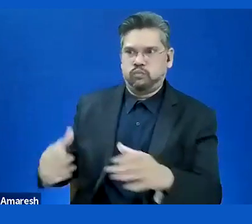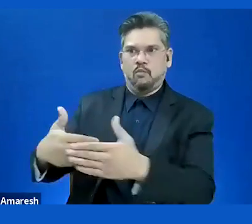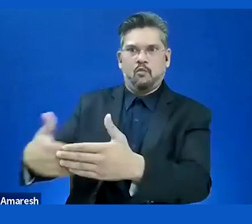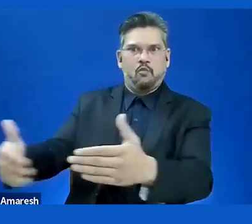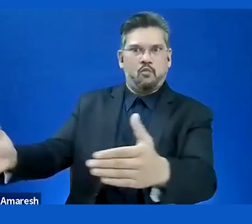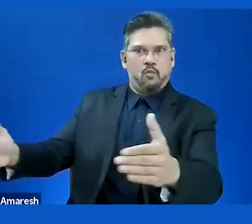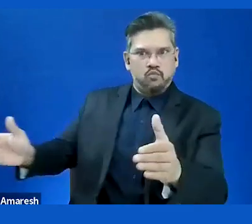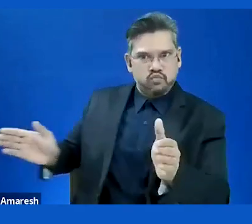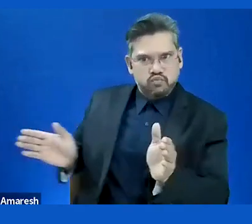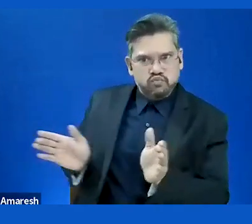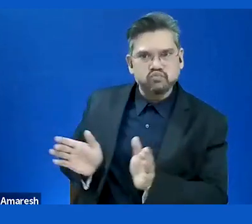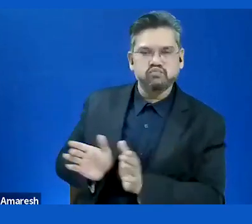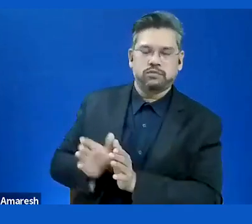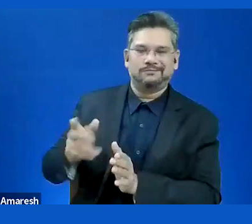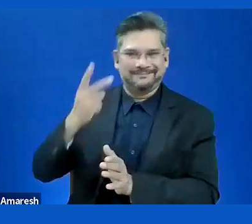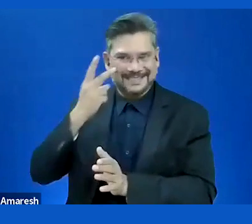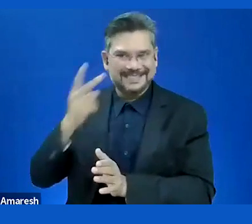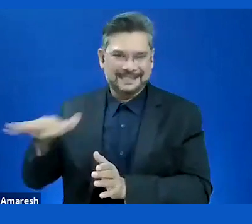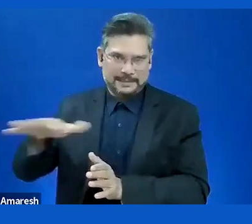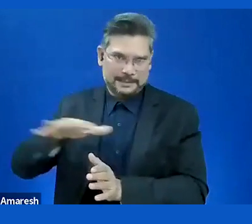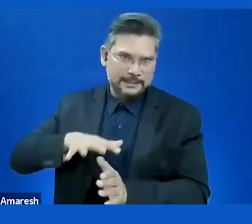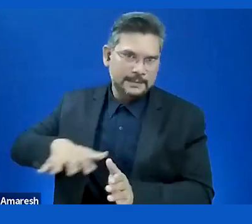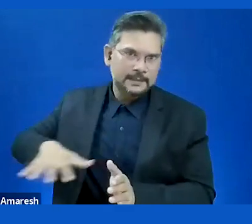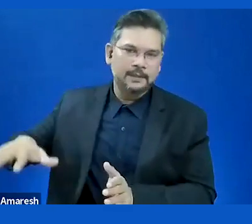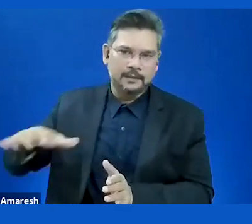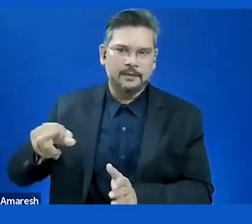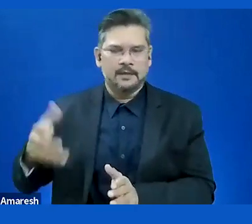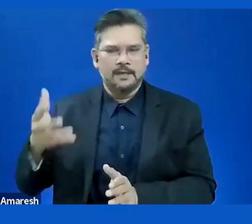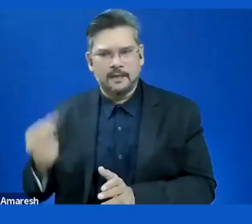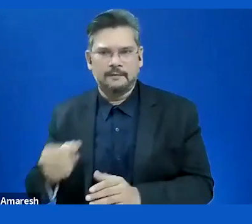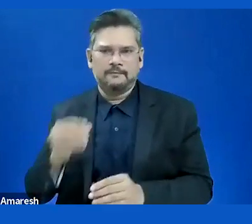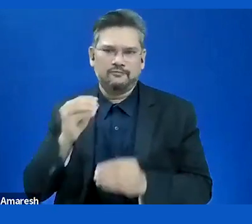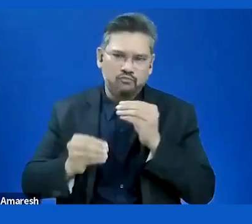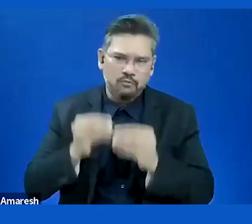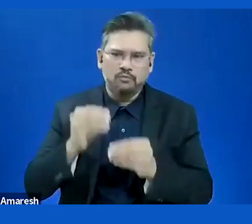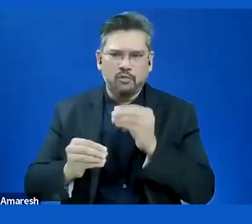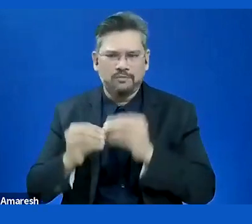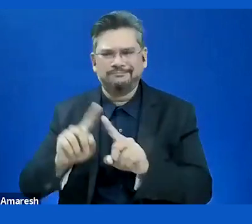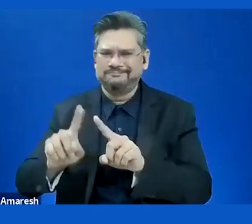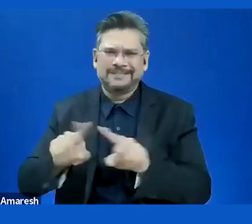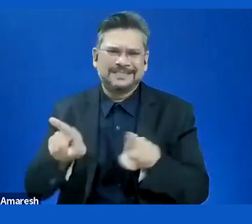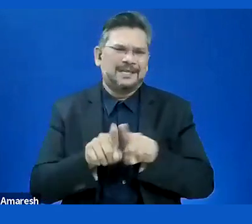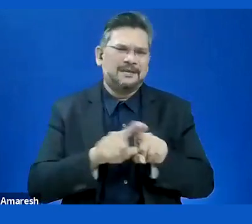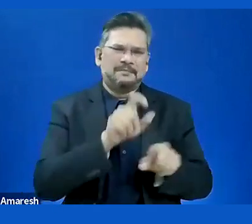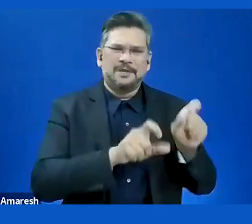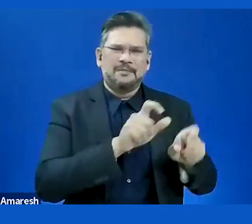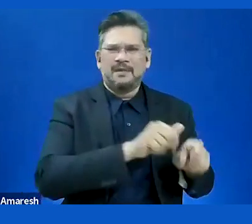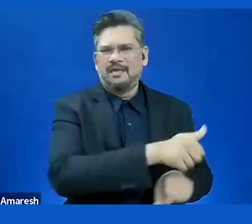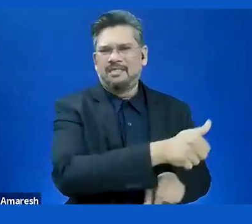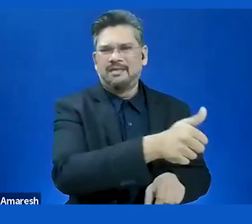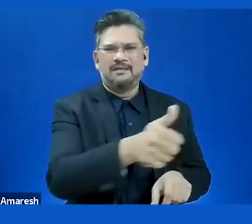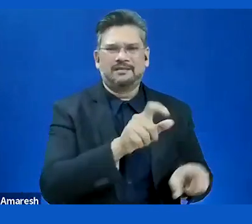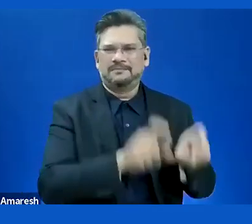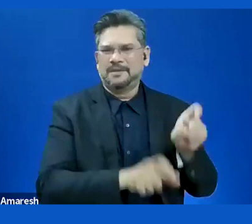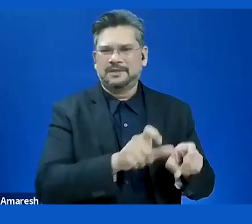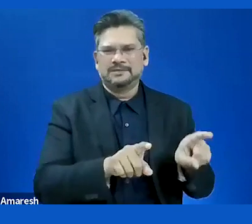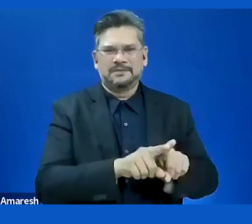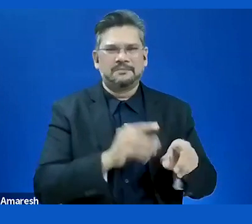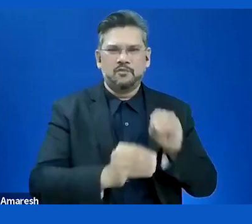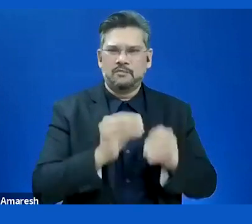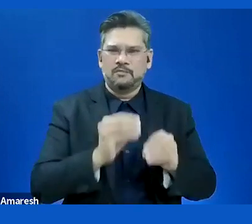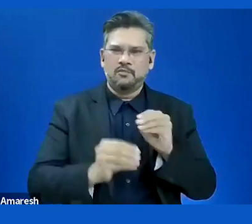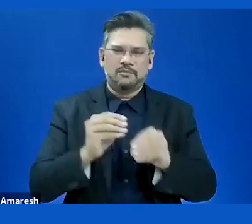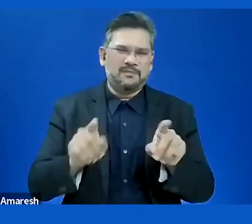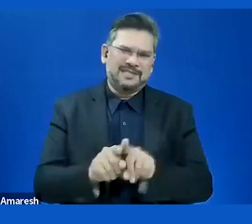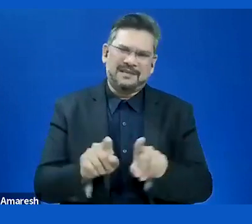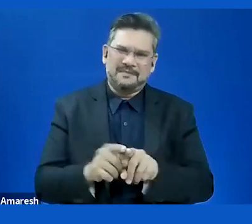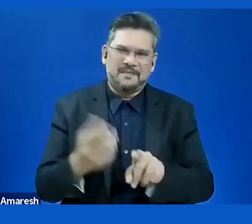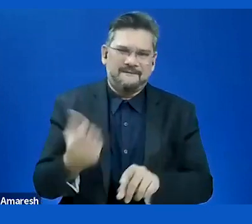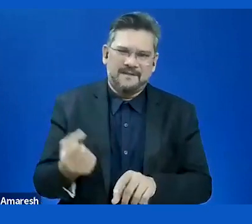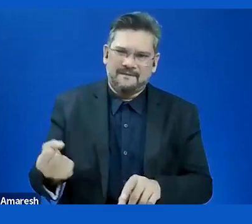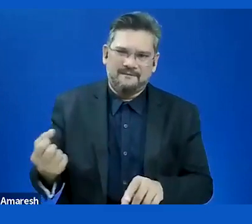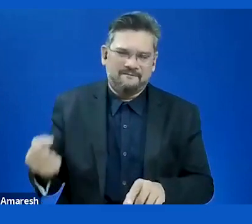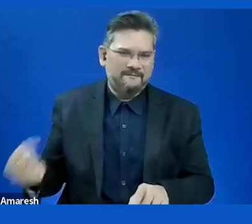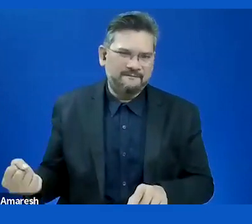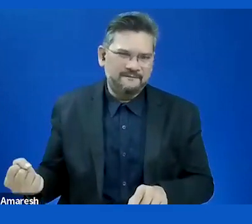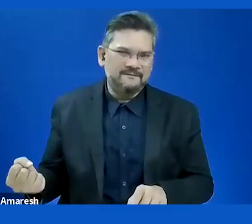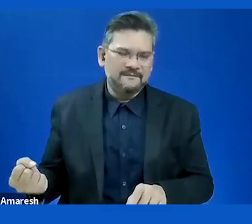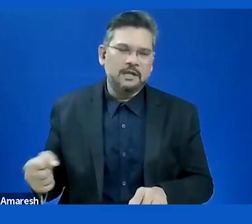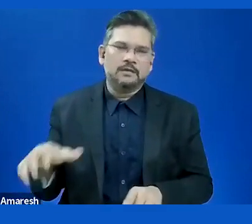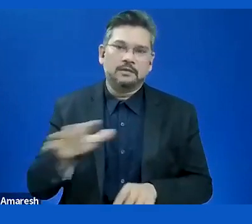and problem as anybody else. I think that to think of well, he's disabled or blah, blah,